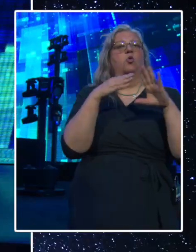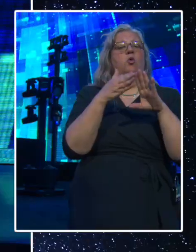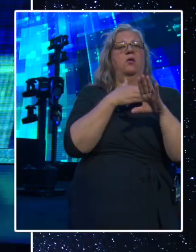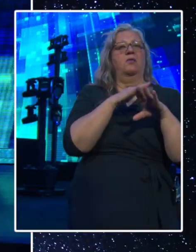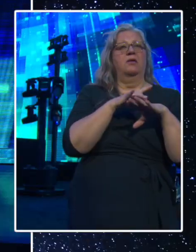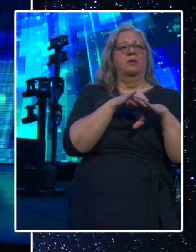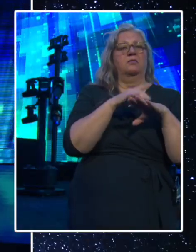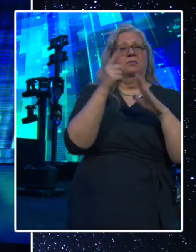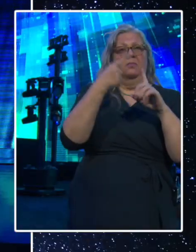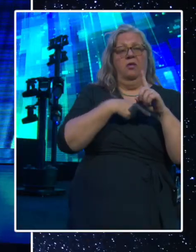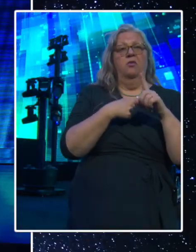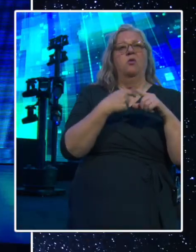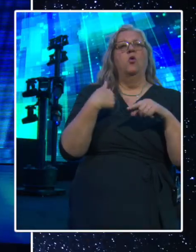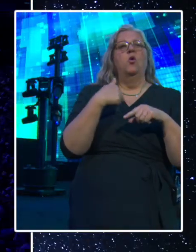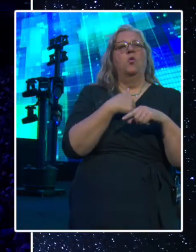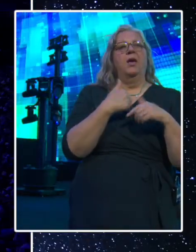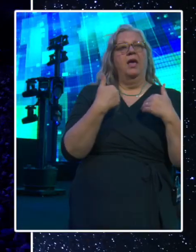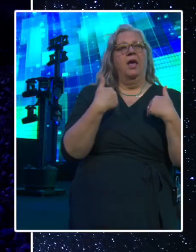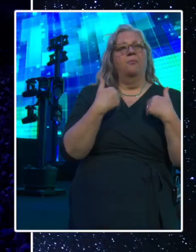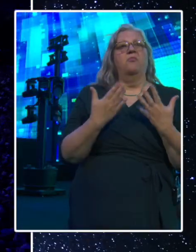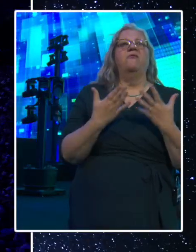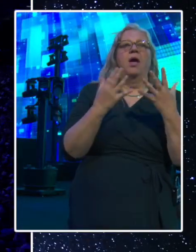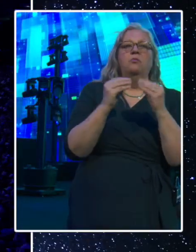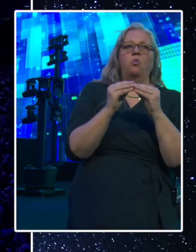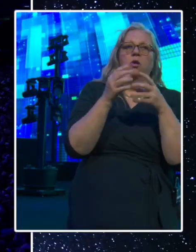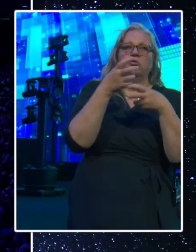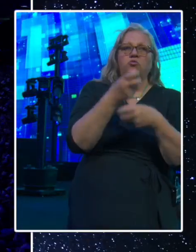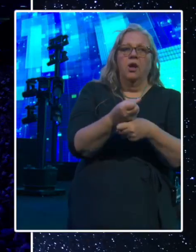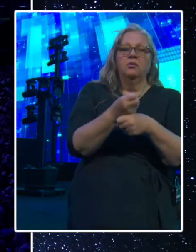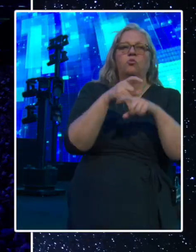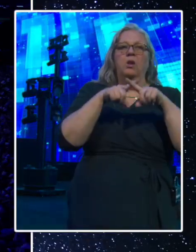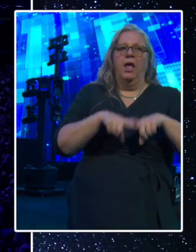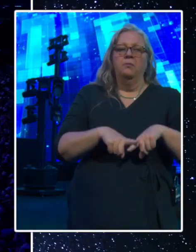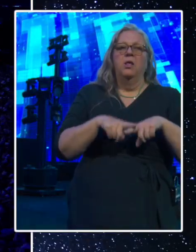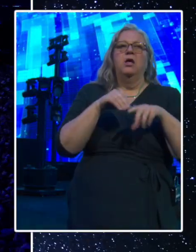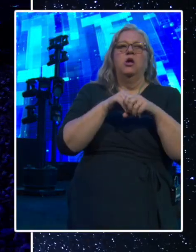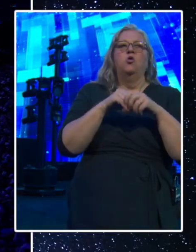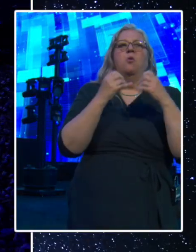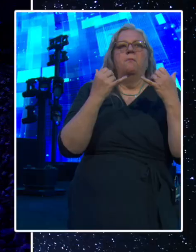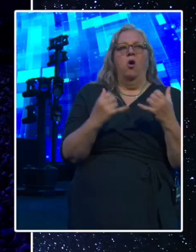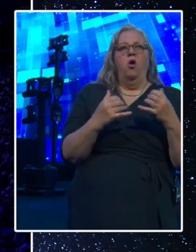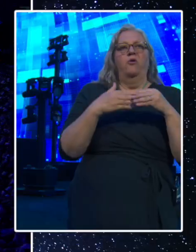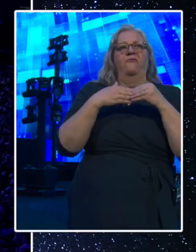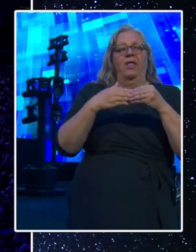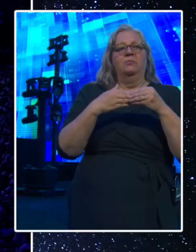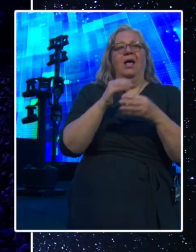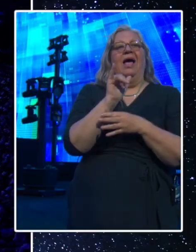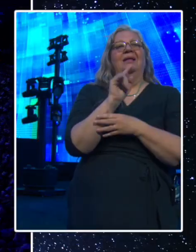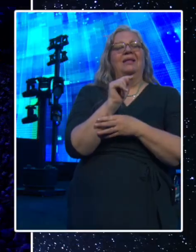HPE Nonstop continues to bring entrusted reliability into your modern, flexible IT environment.